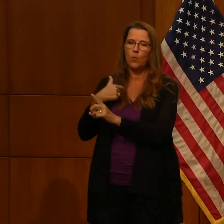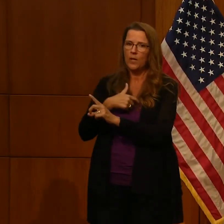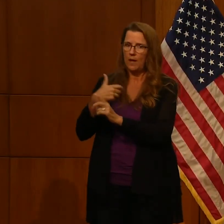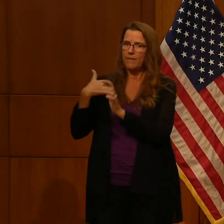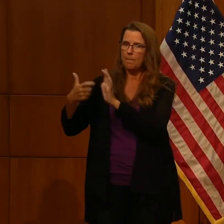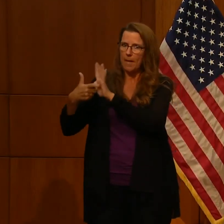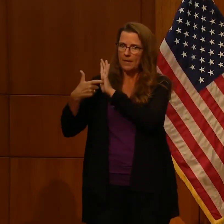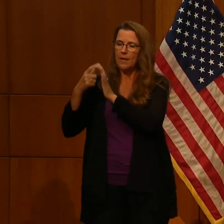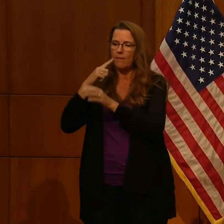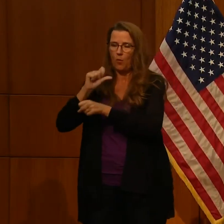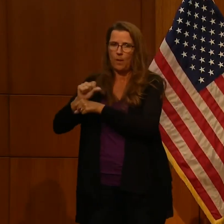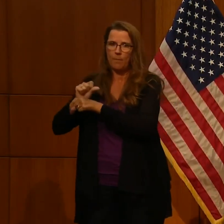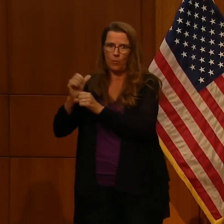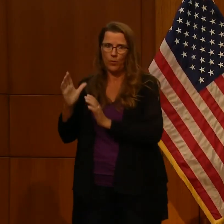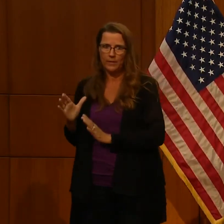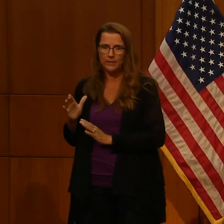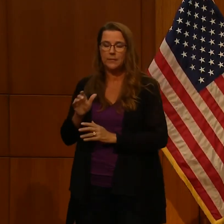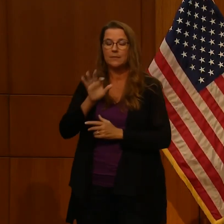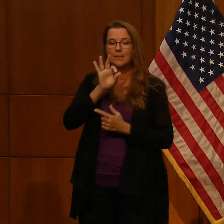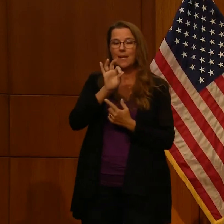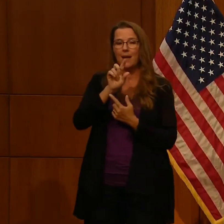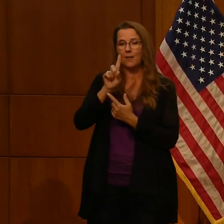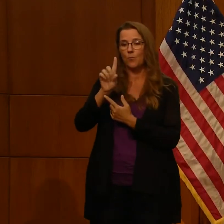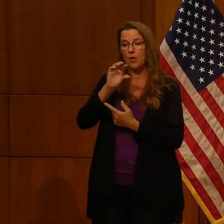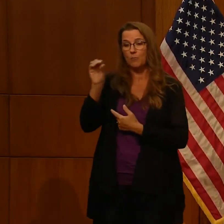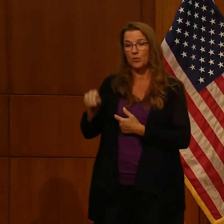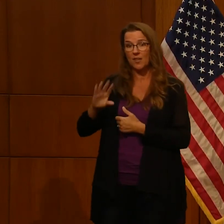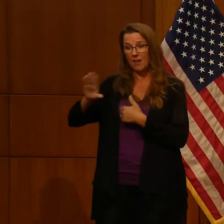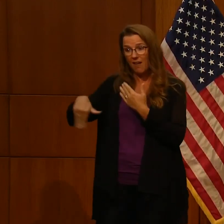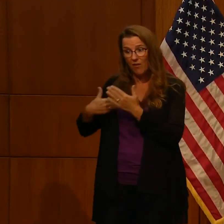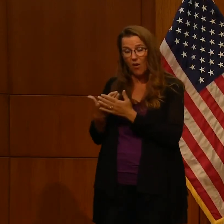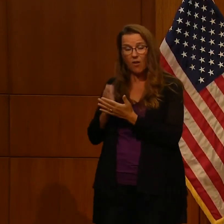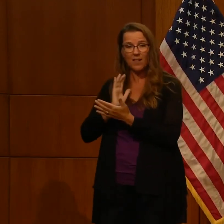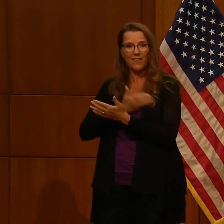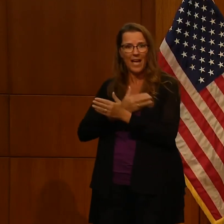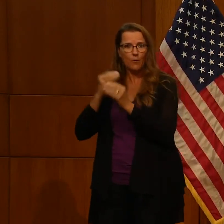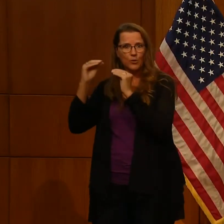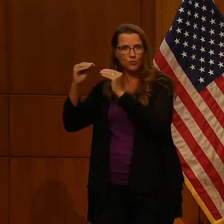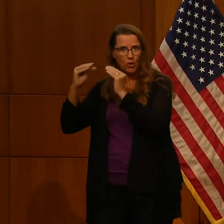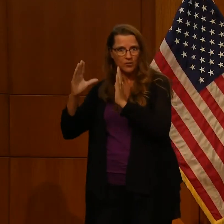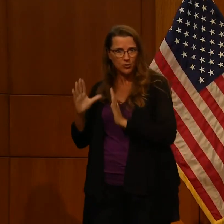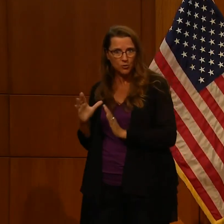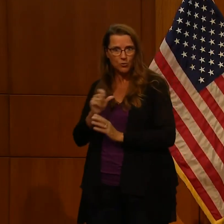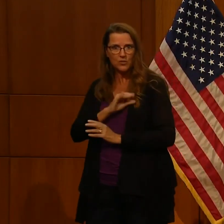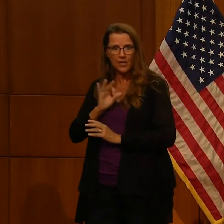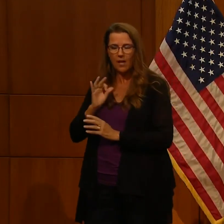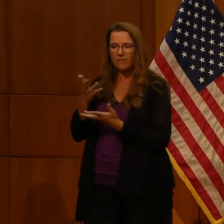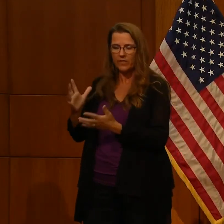ABOUT ARE OVER 12 YEAR OLDS. WE ALSO HAVE A MANDATE IN ARLINGTON COUNTY FIRE EMPLOYEES AND WE HAVE 91% OF ALL OF OUR